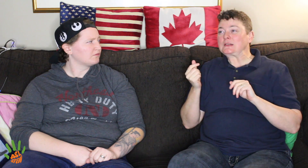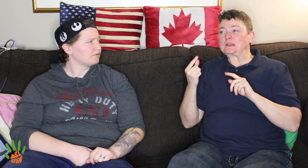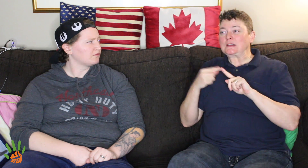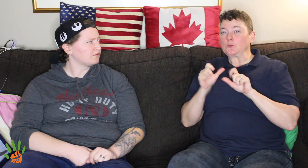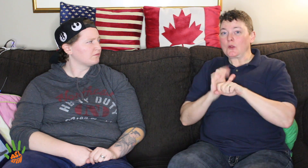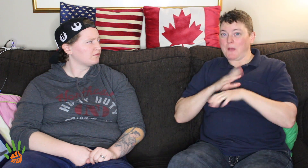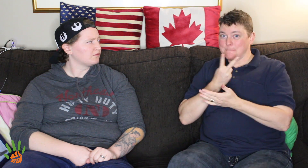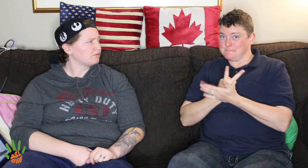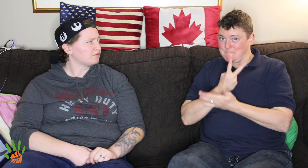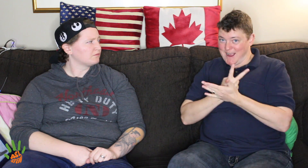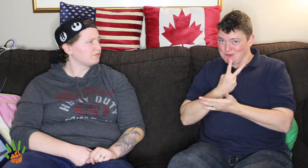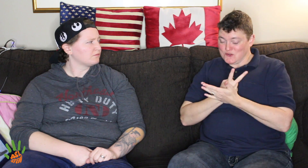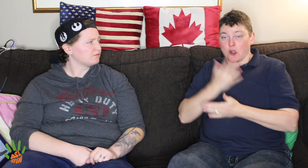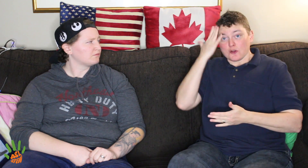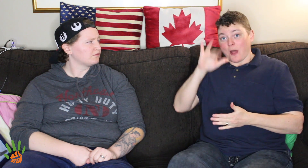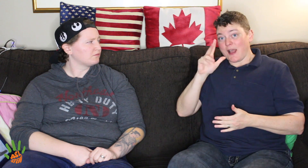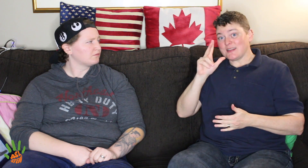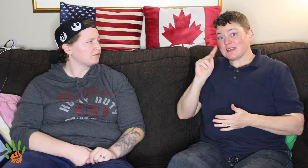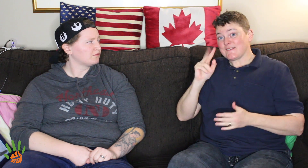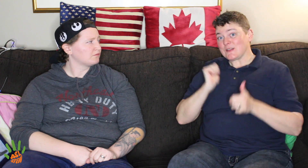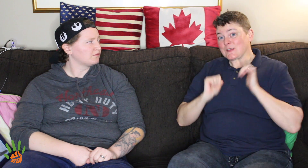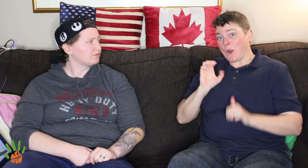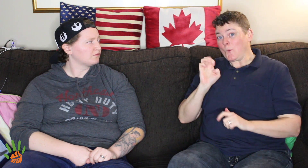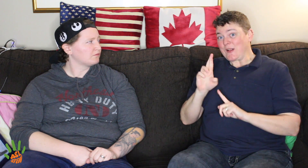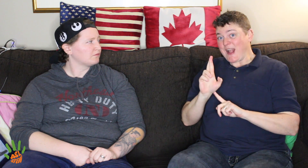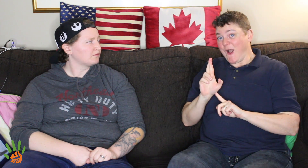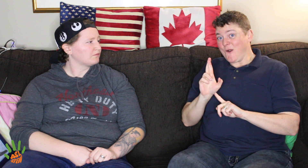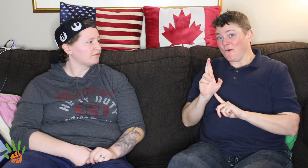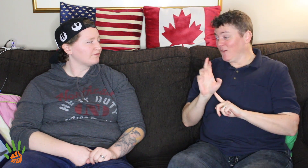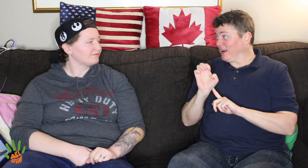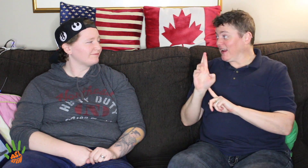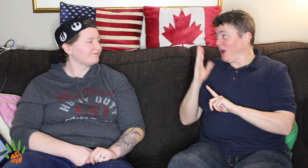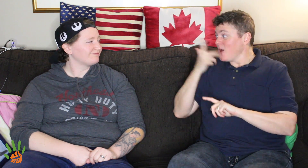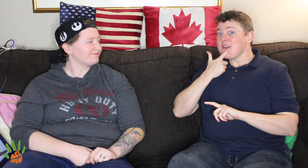Then it wasn't until I was working on my master's degree, you know the TV show ER,